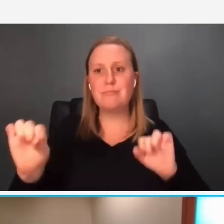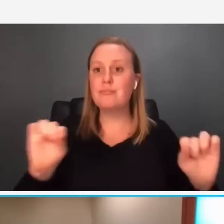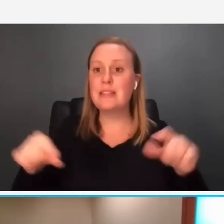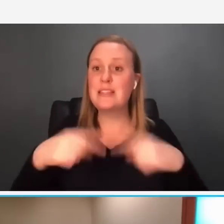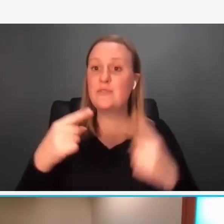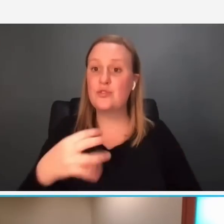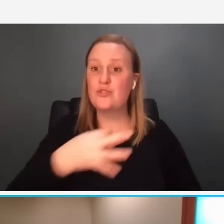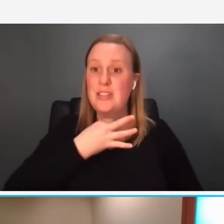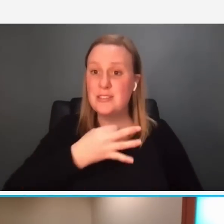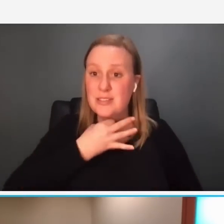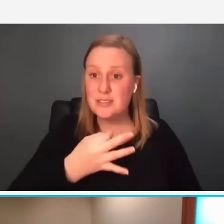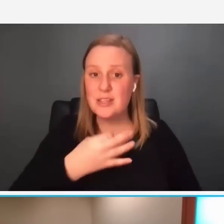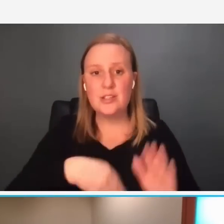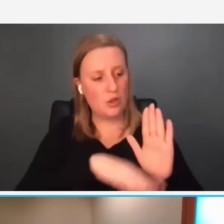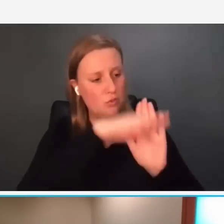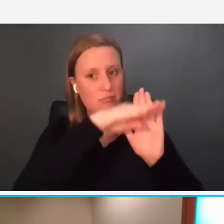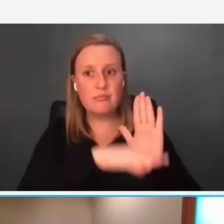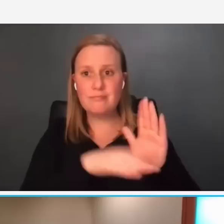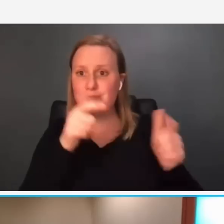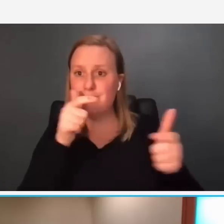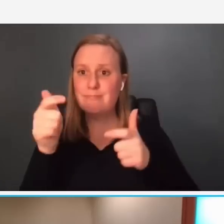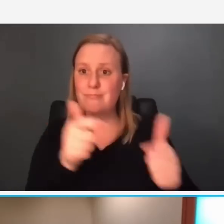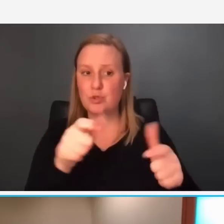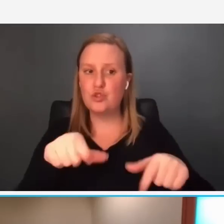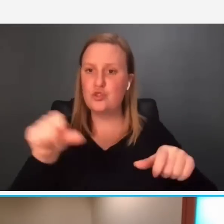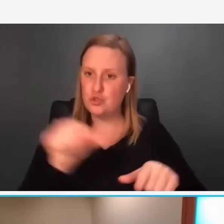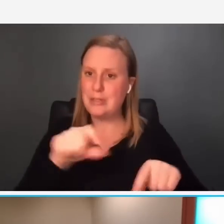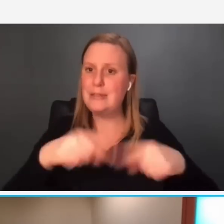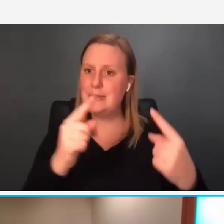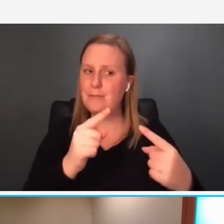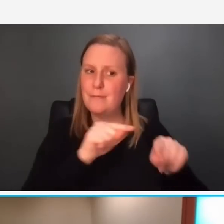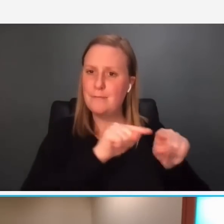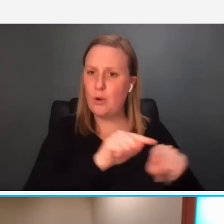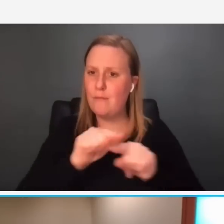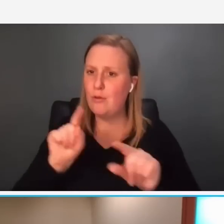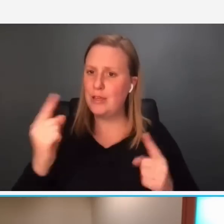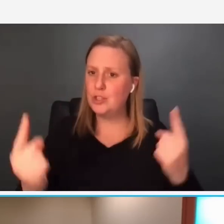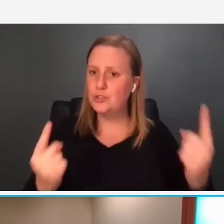there about the constraints of the current scheme and I'll touch on a few more of those.